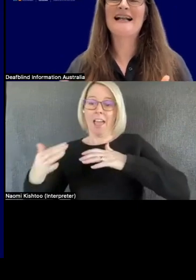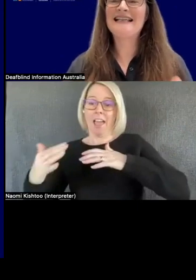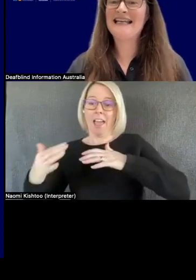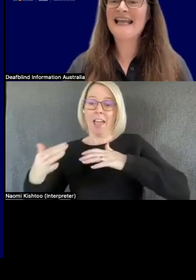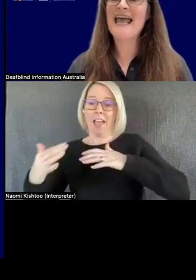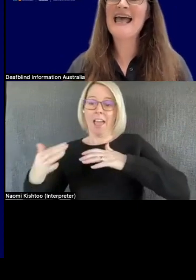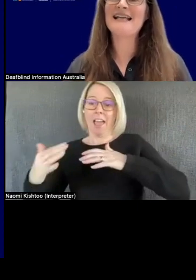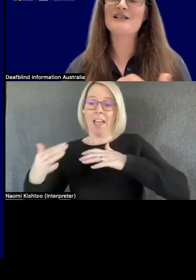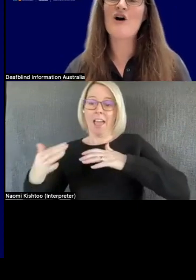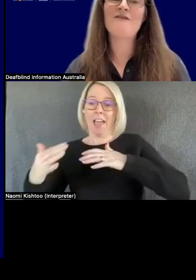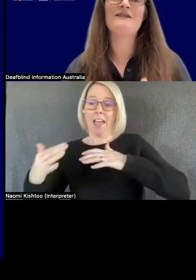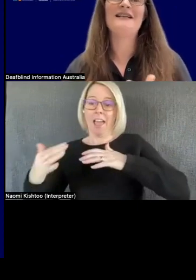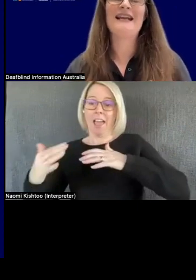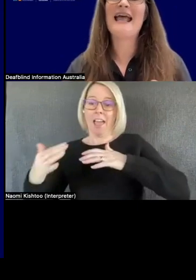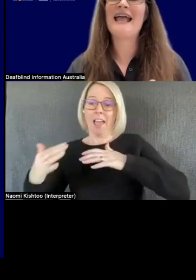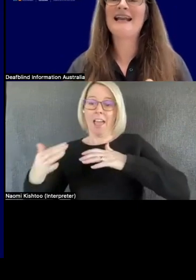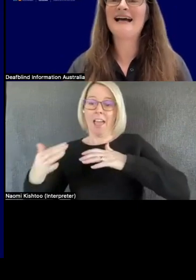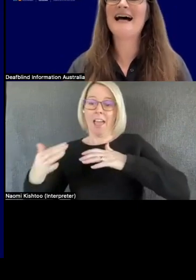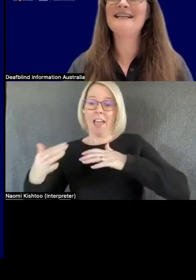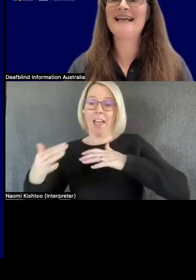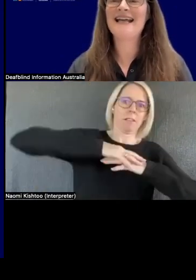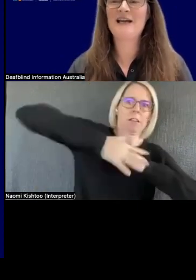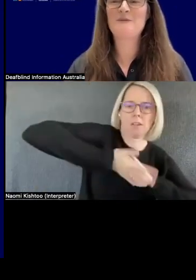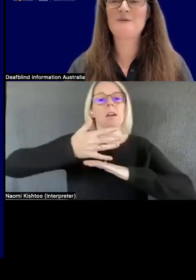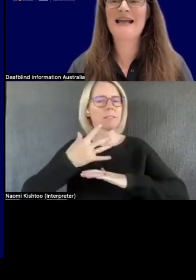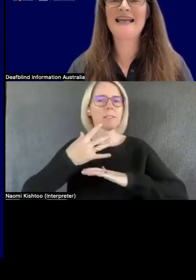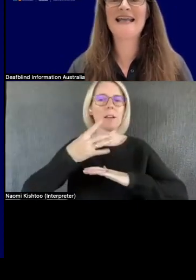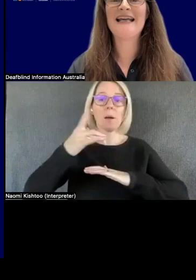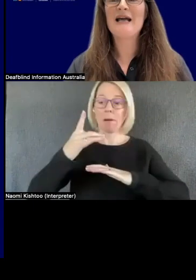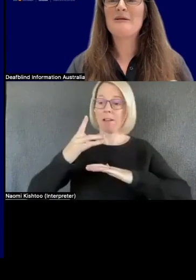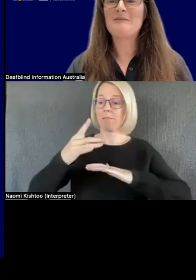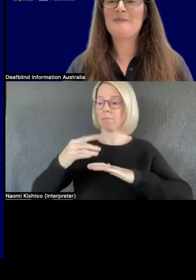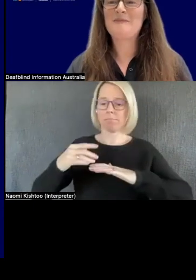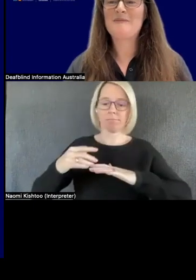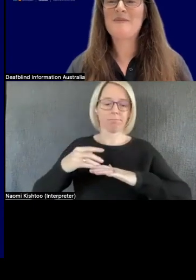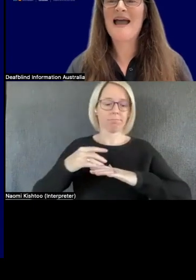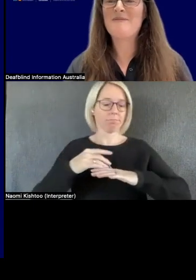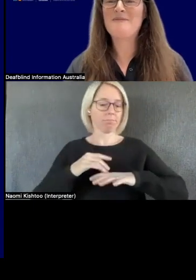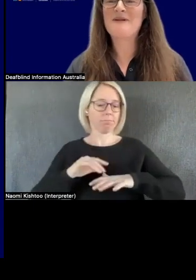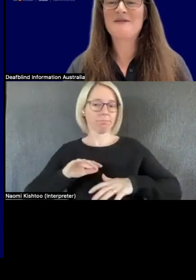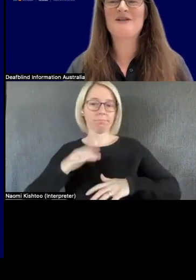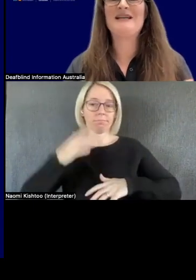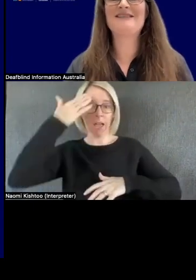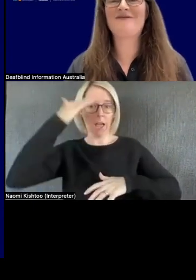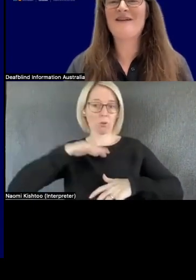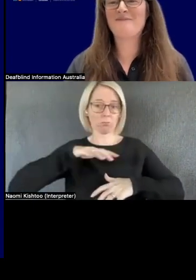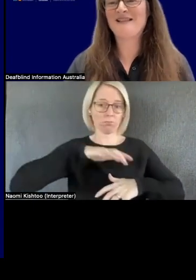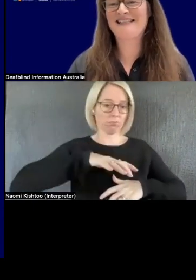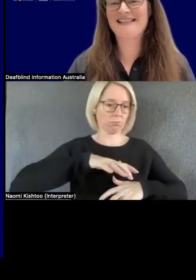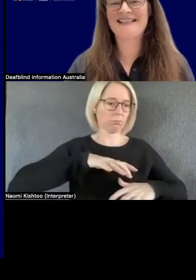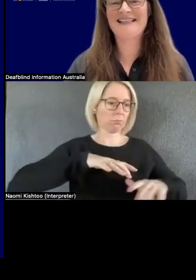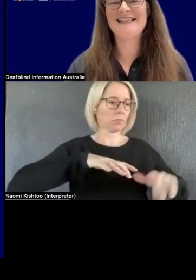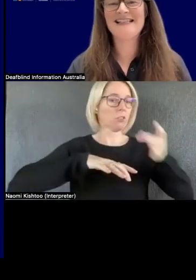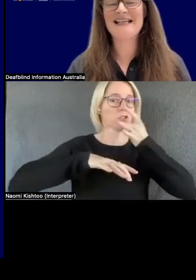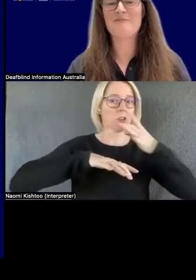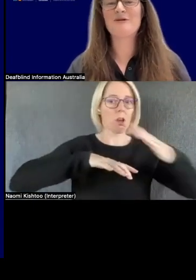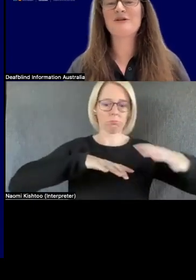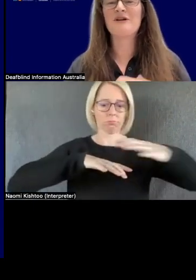cleaning hands offered in a hand under hand way, so it’s fabulous to see this example. So,